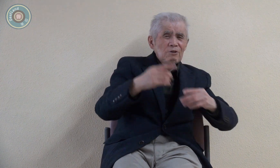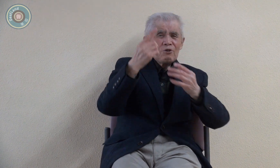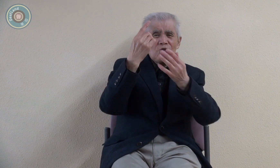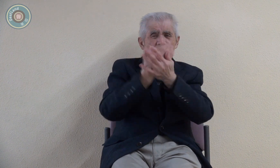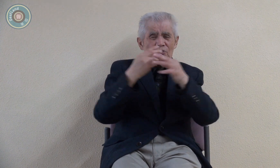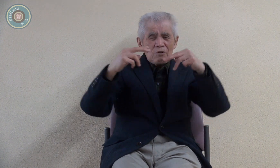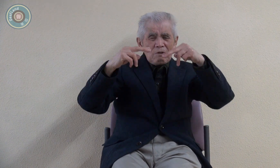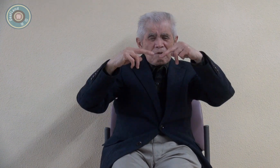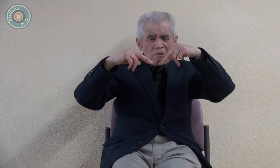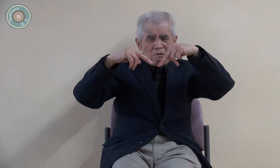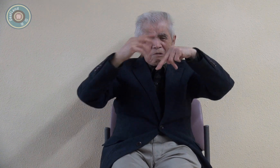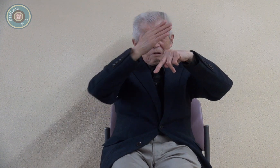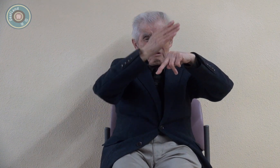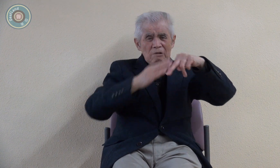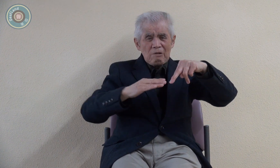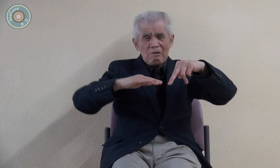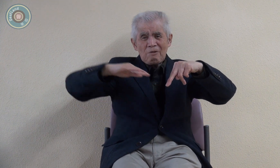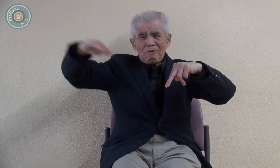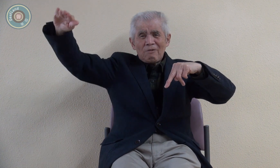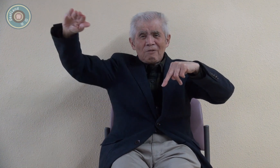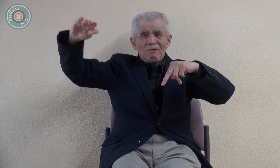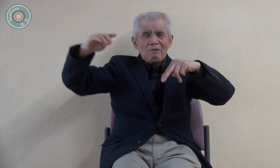There was only one bridge left; it was half collapsed